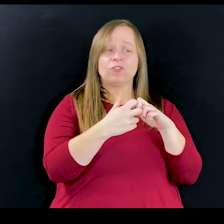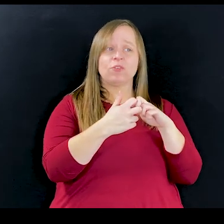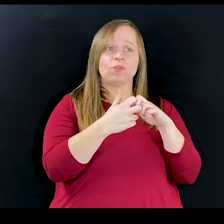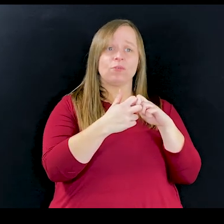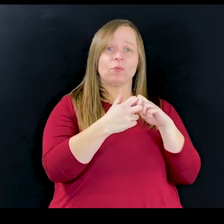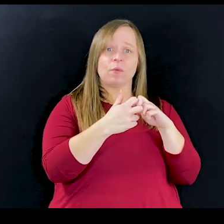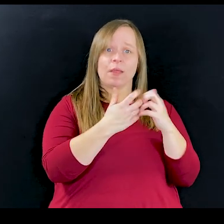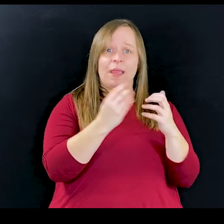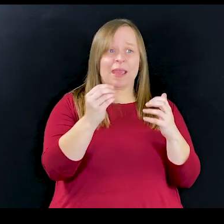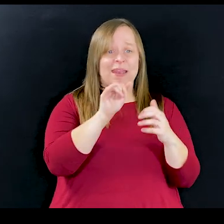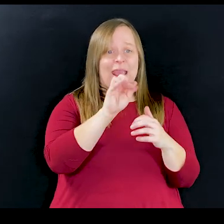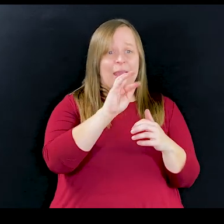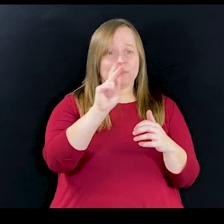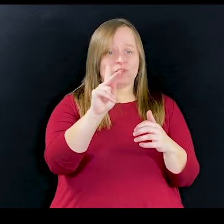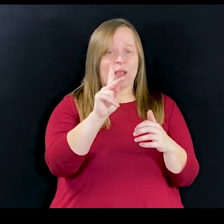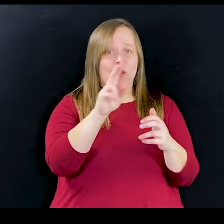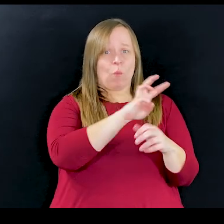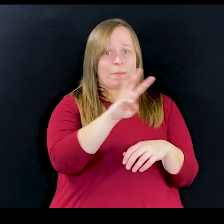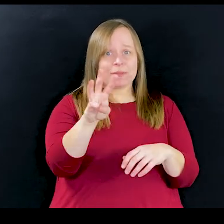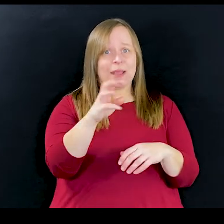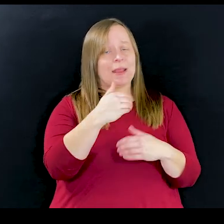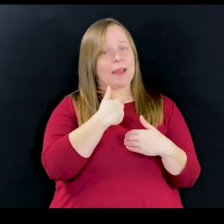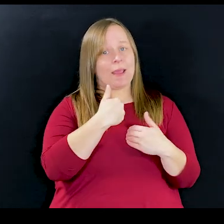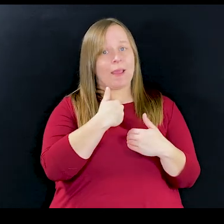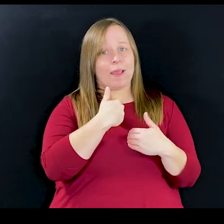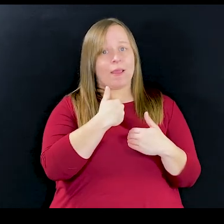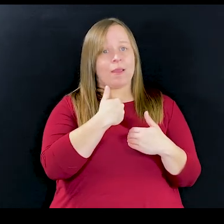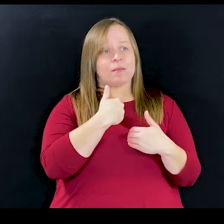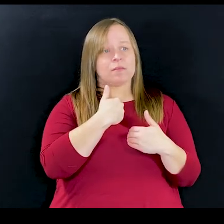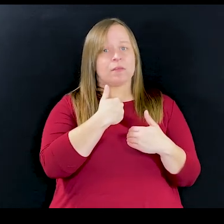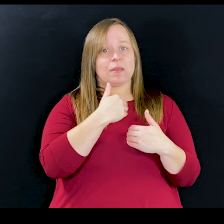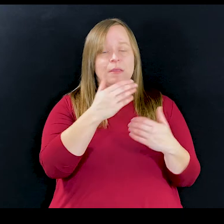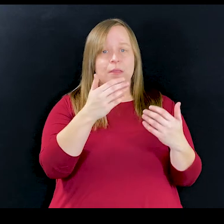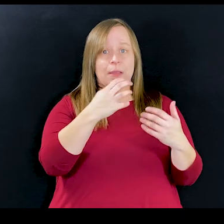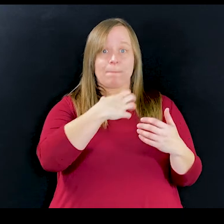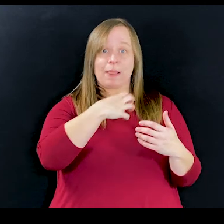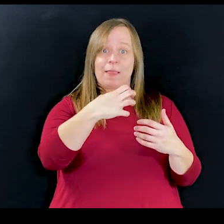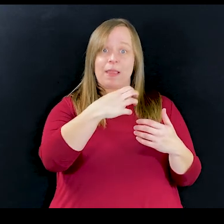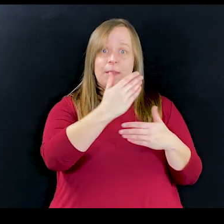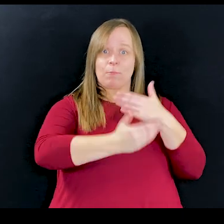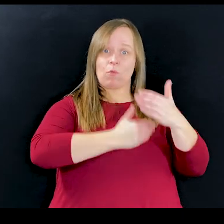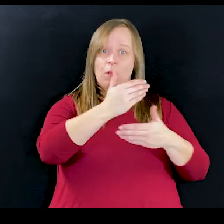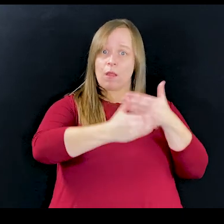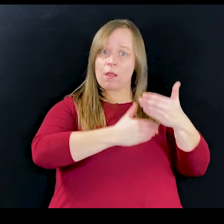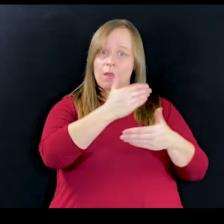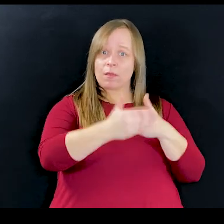And the Amtrak website has a complaint process